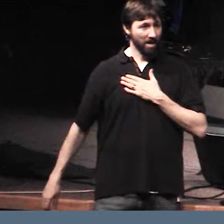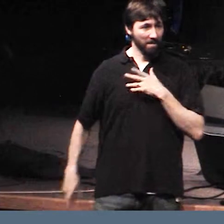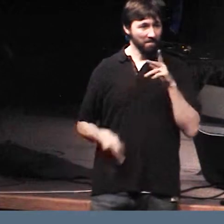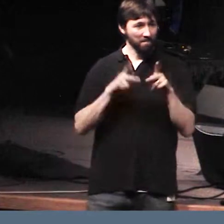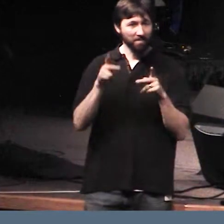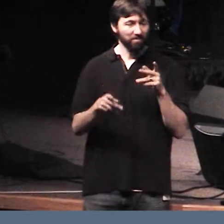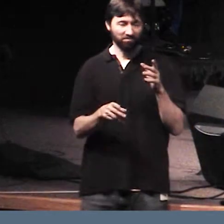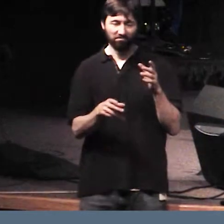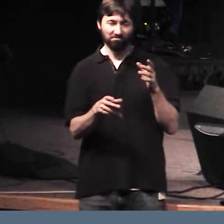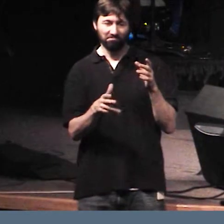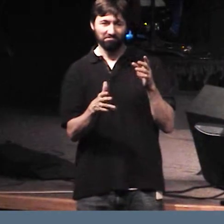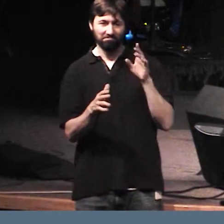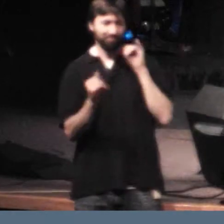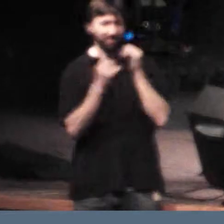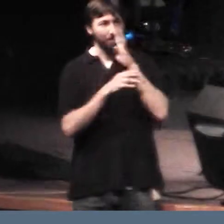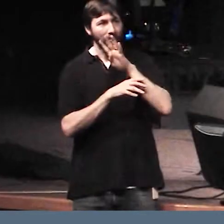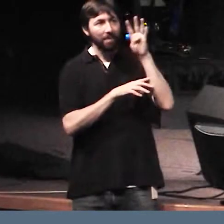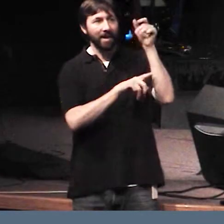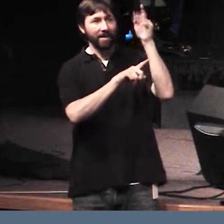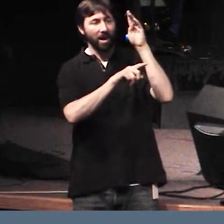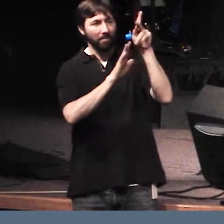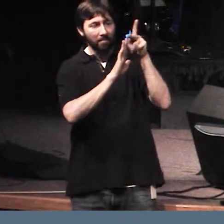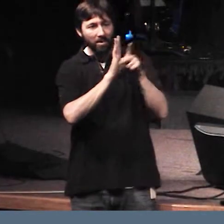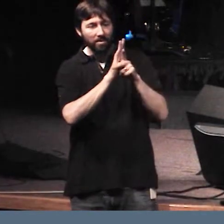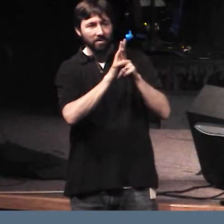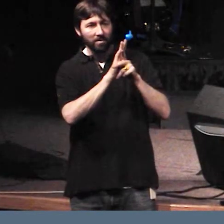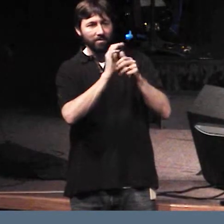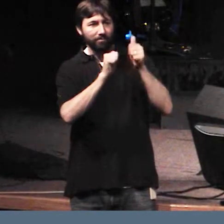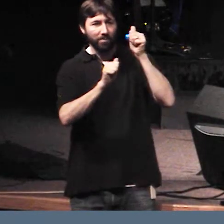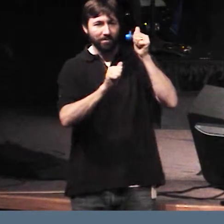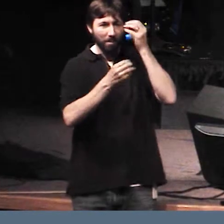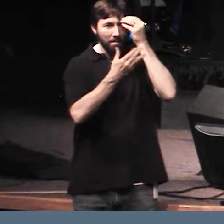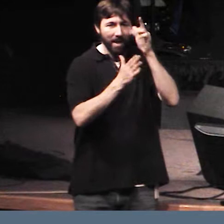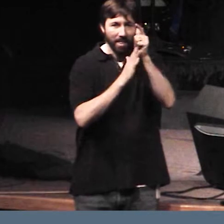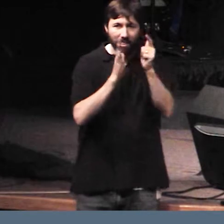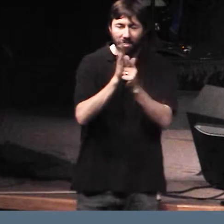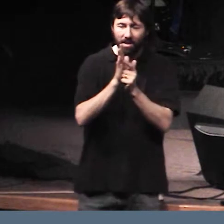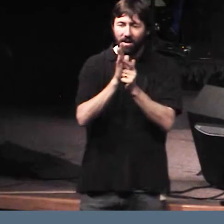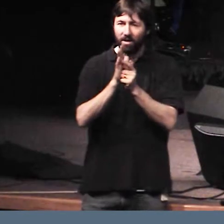was right in their own eyes and abandoned Godly principles at a dark time in Israel's history God was still working out his plan but God